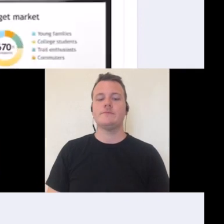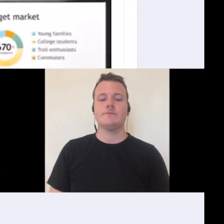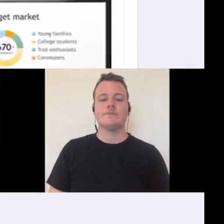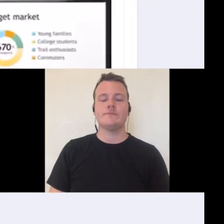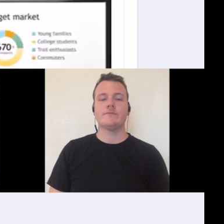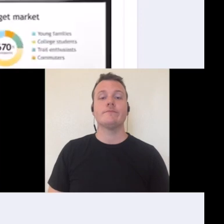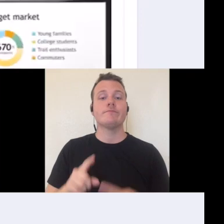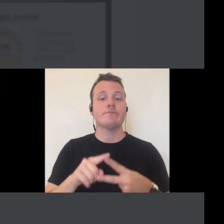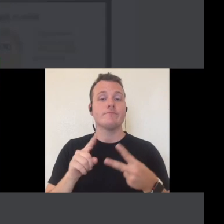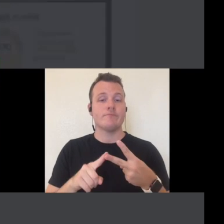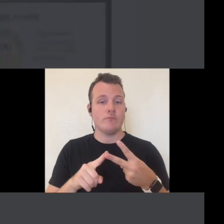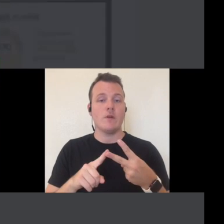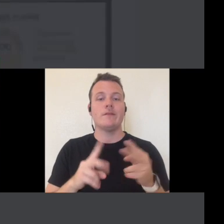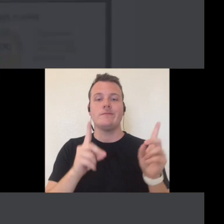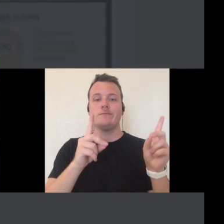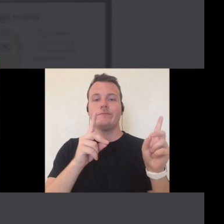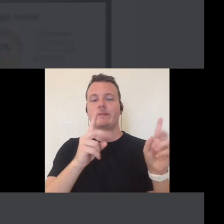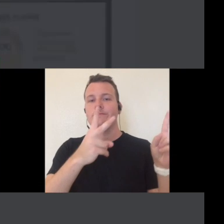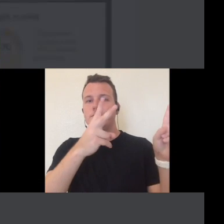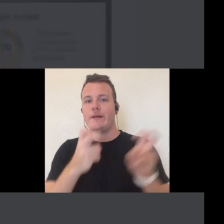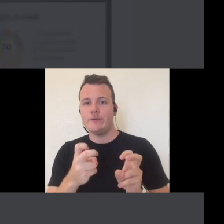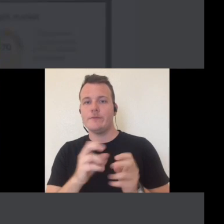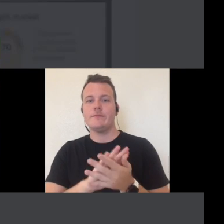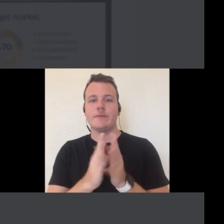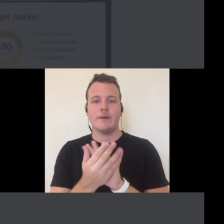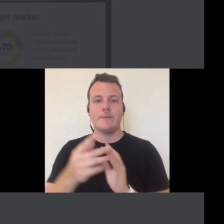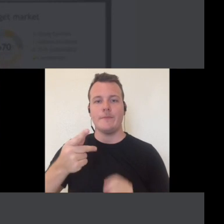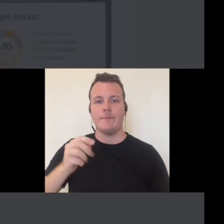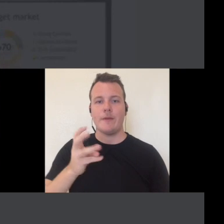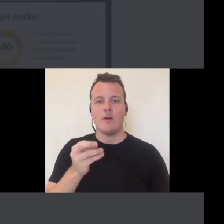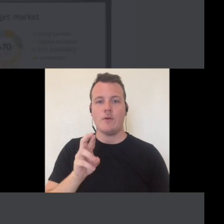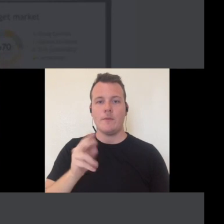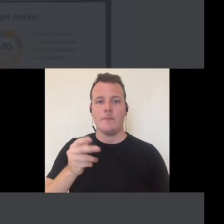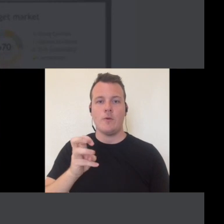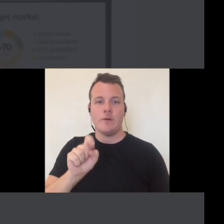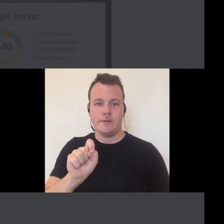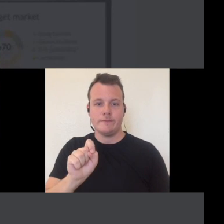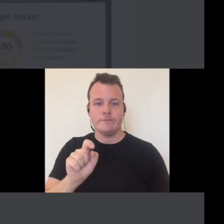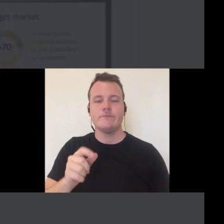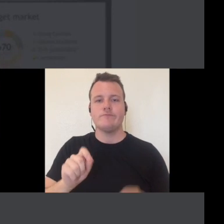see, or you can download the pitch to PowerPoint, and it'll create a slide deck